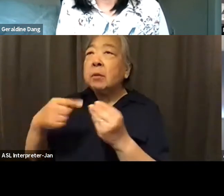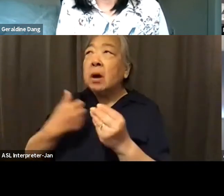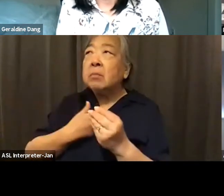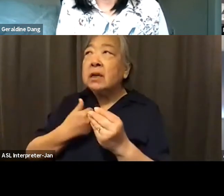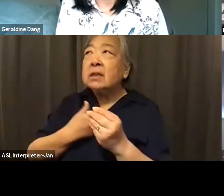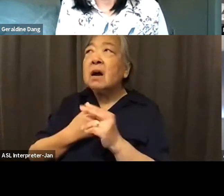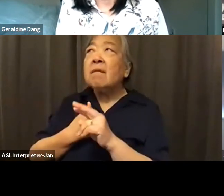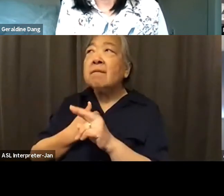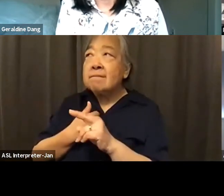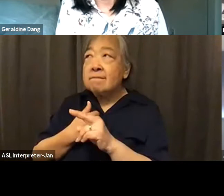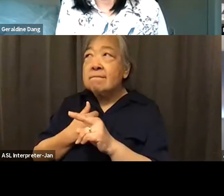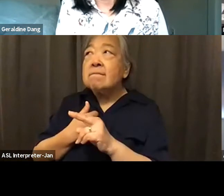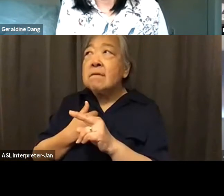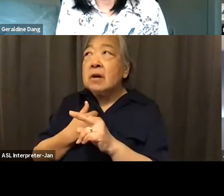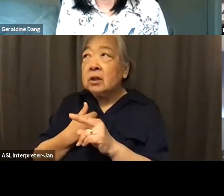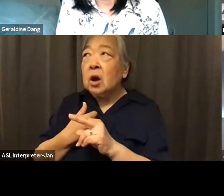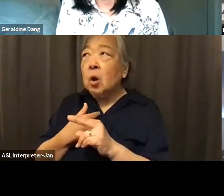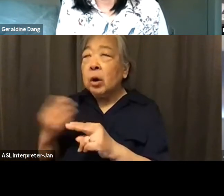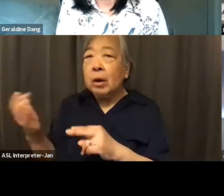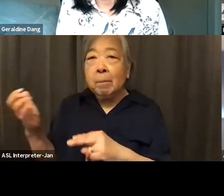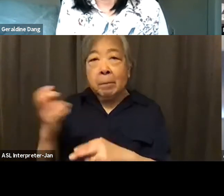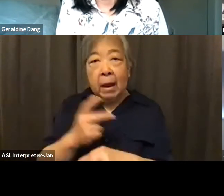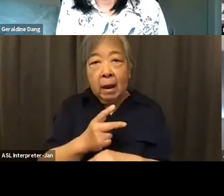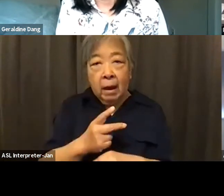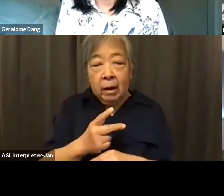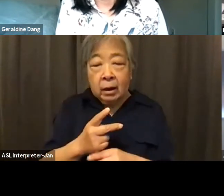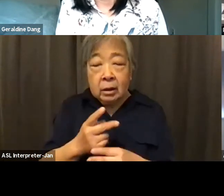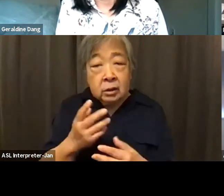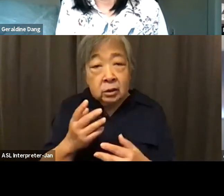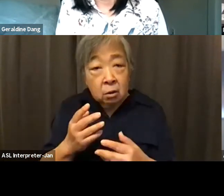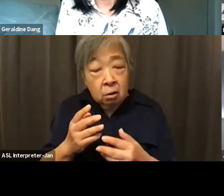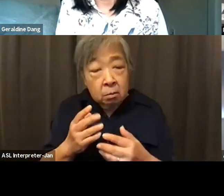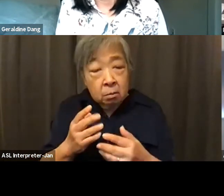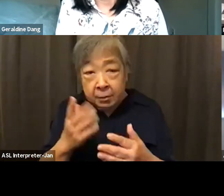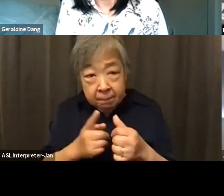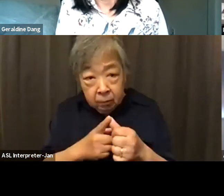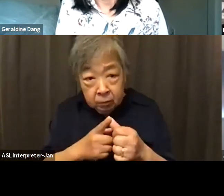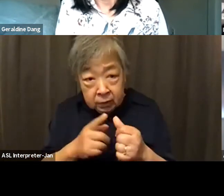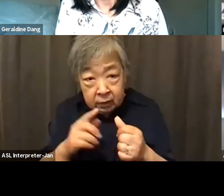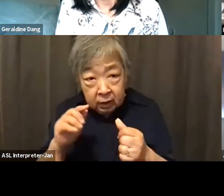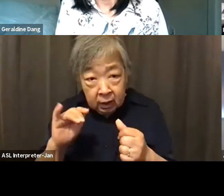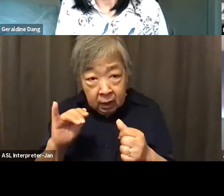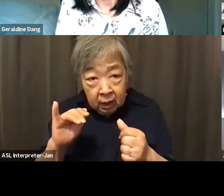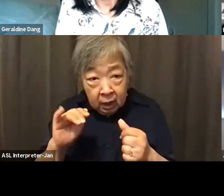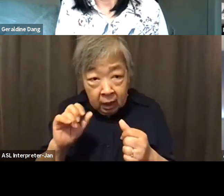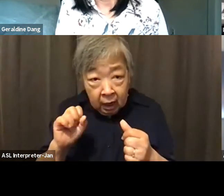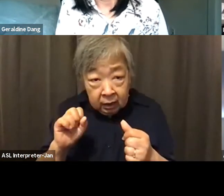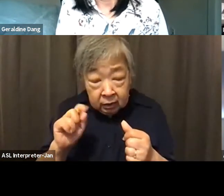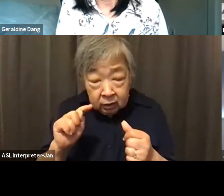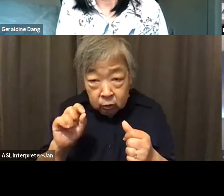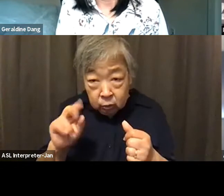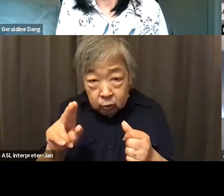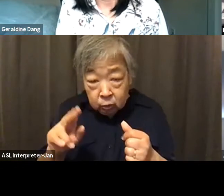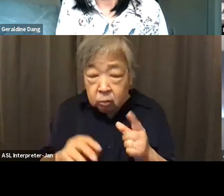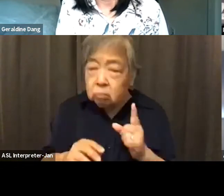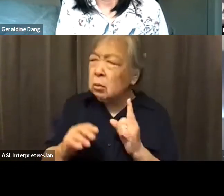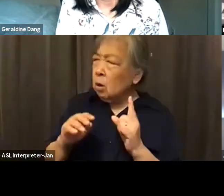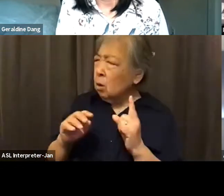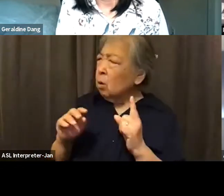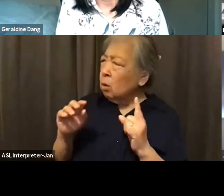So how about we start with you, Istou. Sure thing. Thank you for the question.